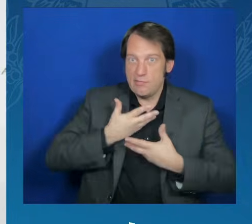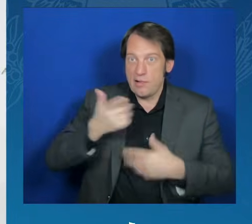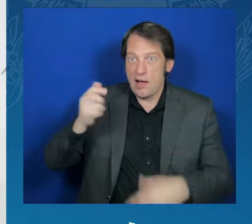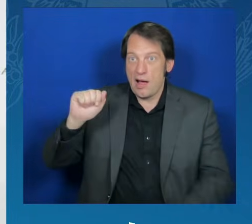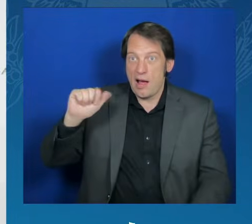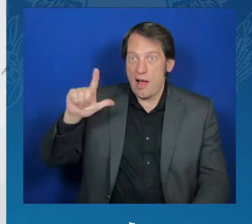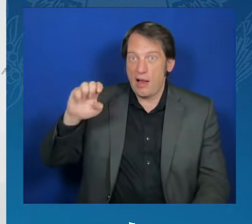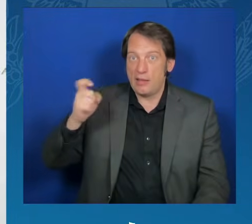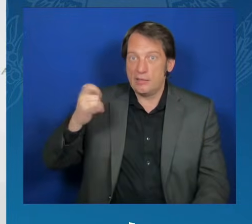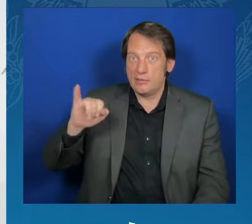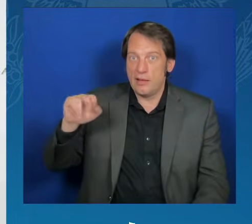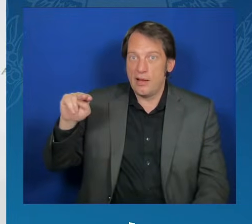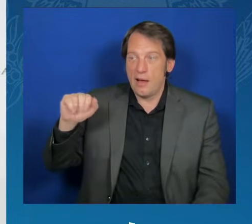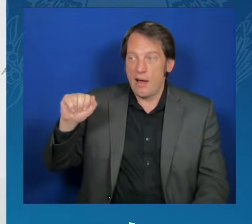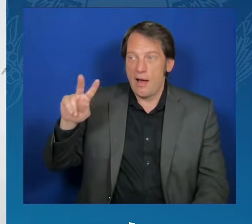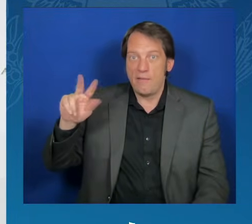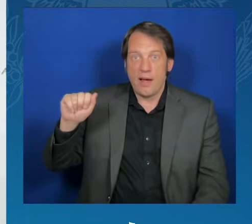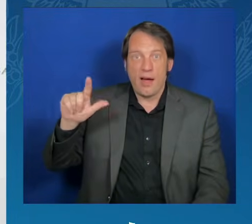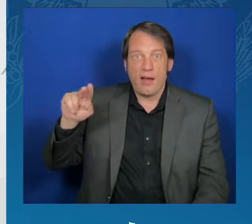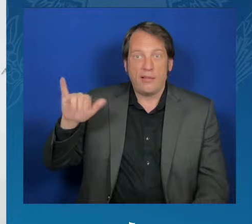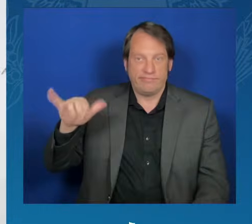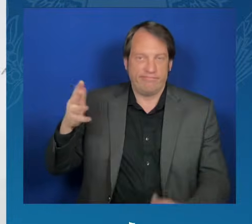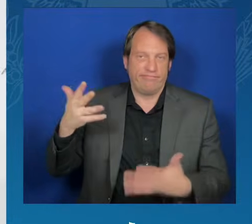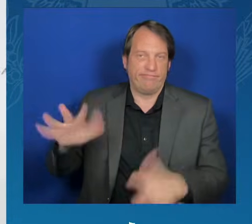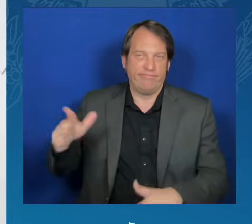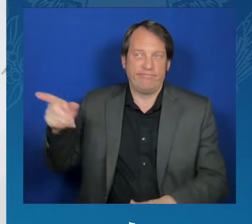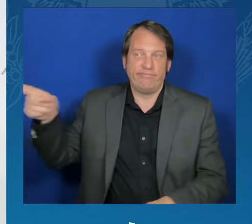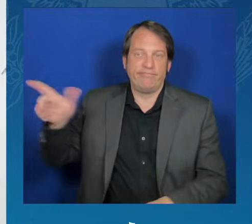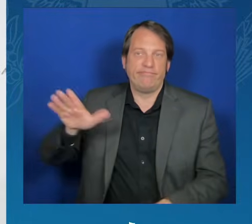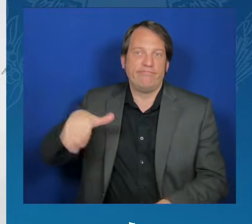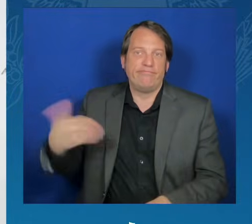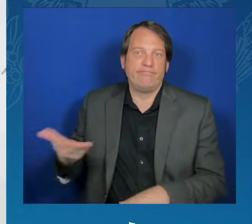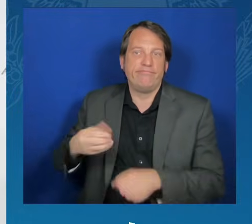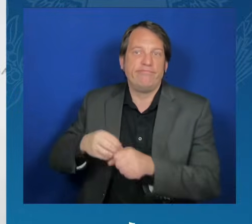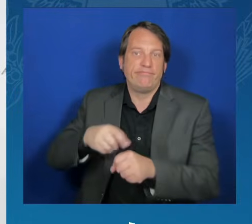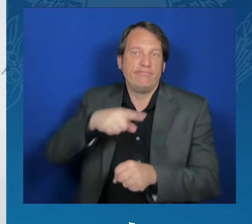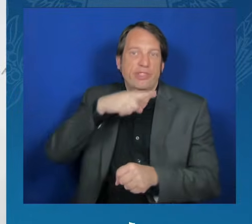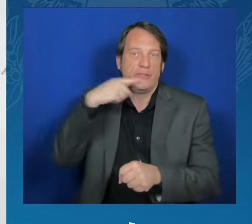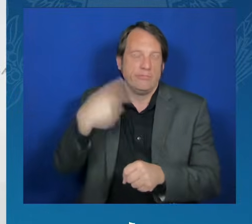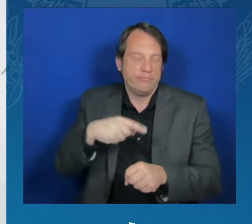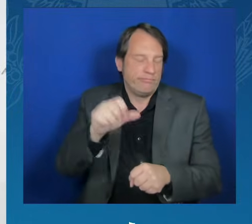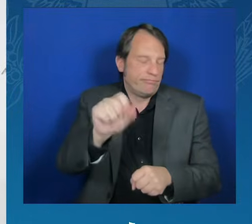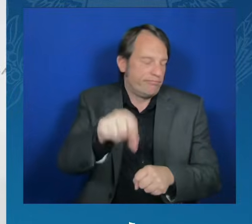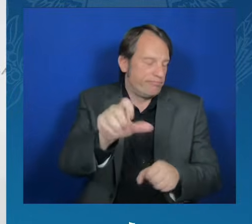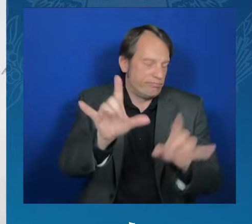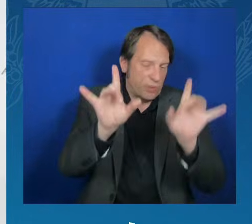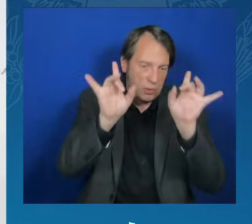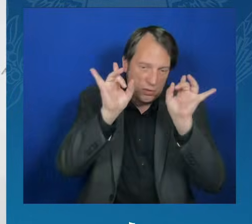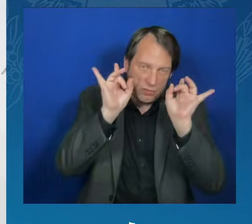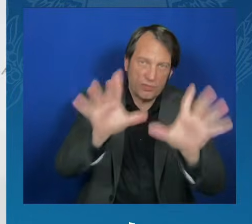This is, of course, terrible news, which we are working to confirm. My prayers are with his family,